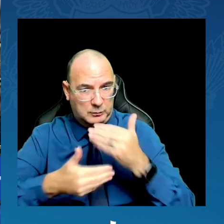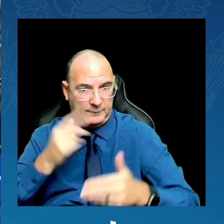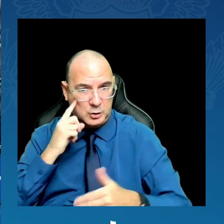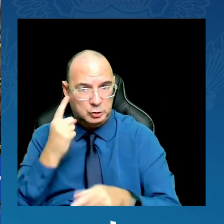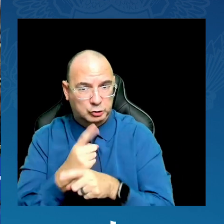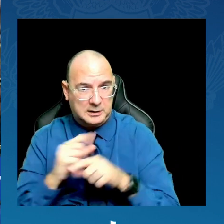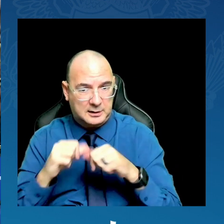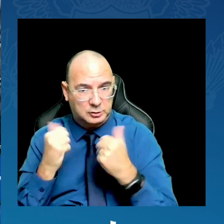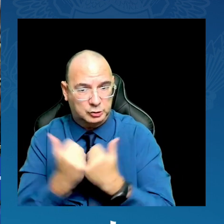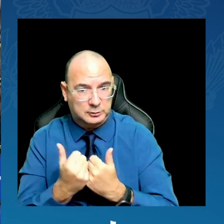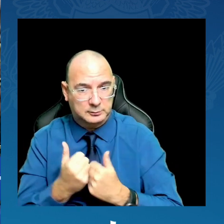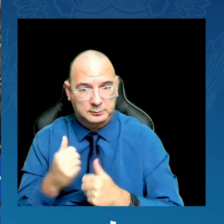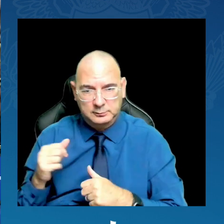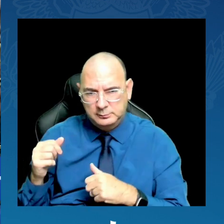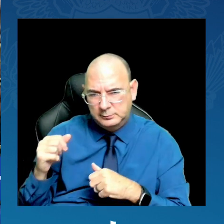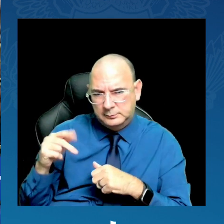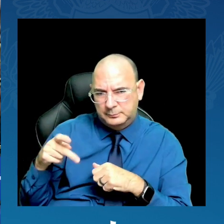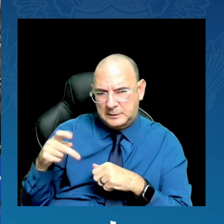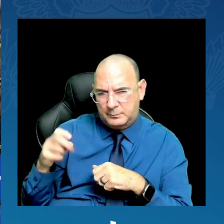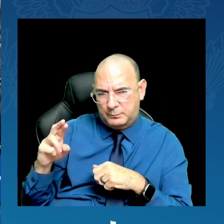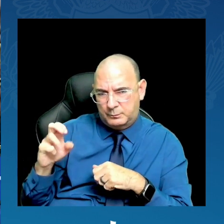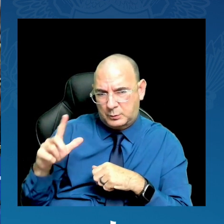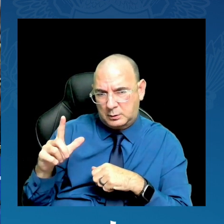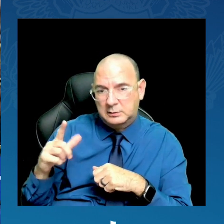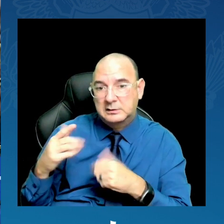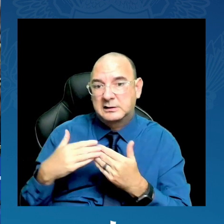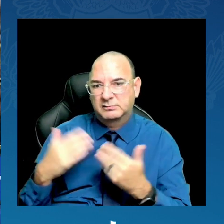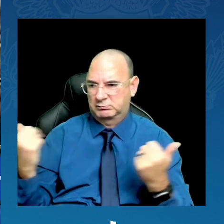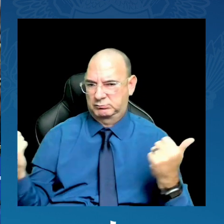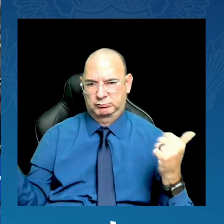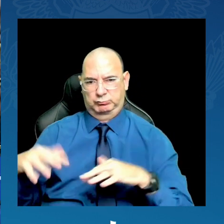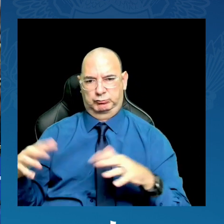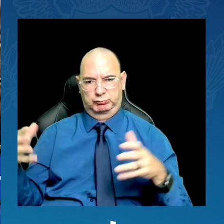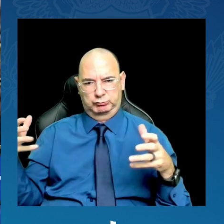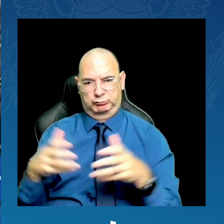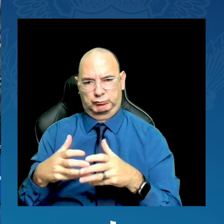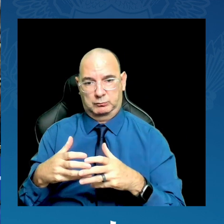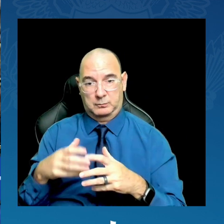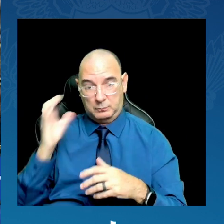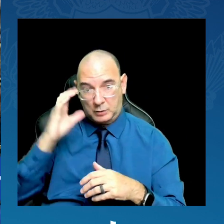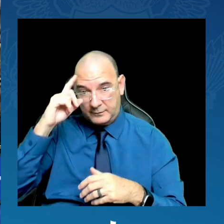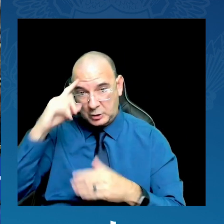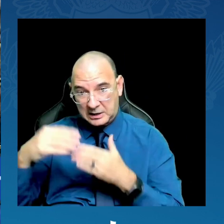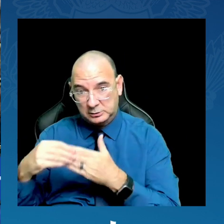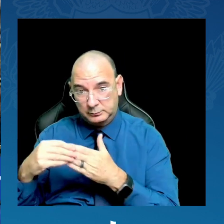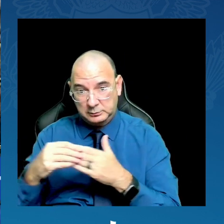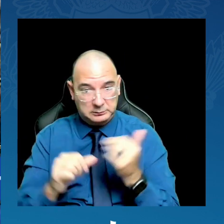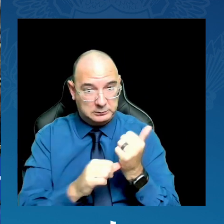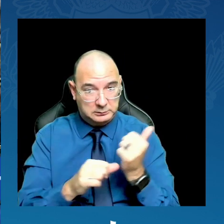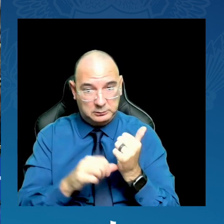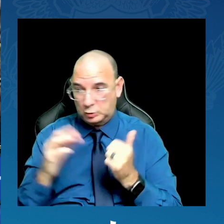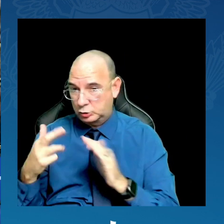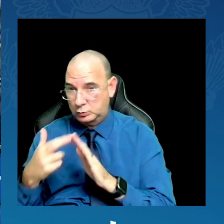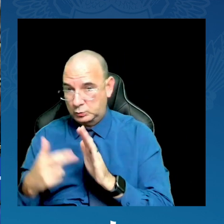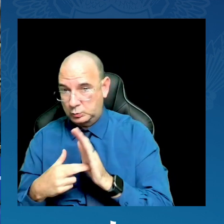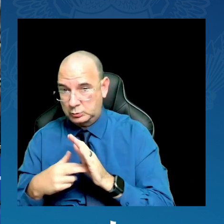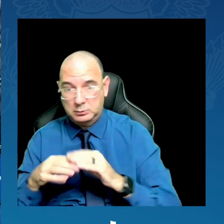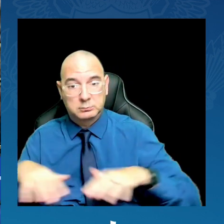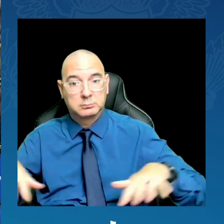for those looking for guidance and assistance with regulations across multiple agencies. Thank you. The Vice President: Thank you.